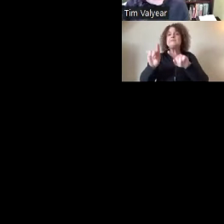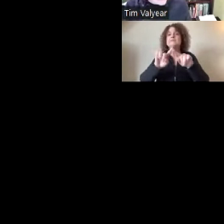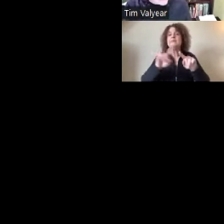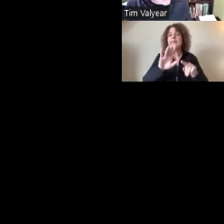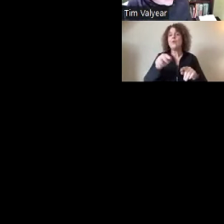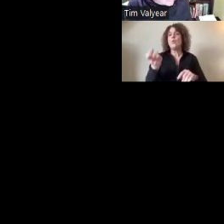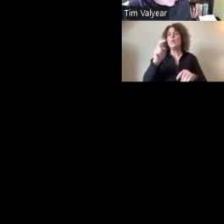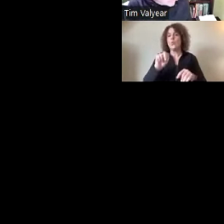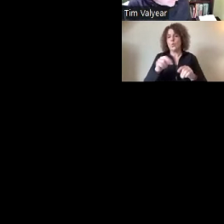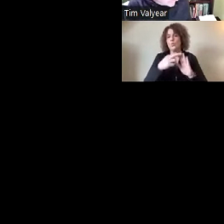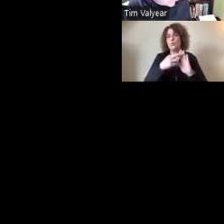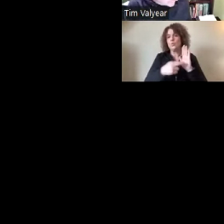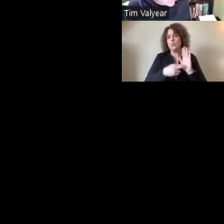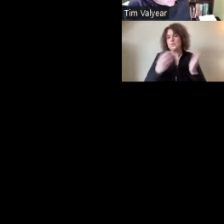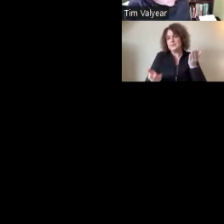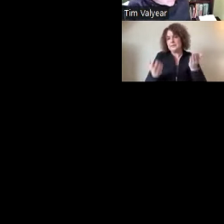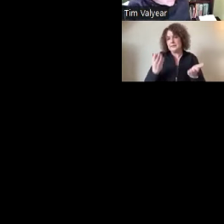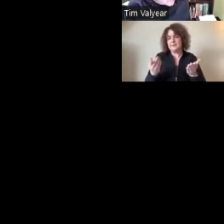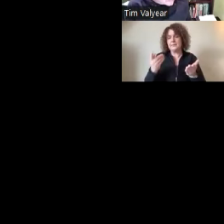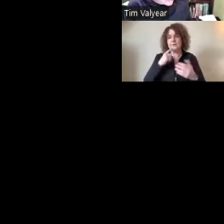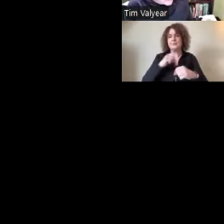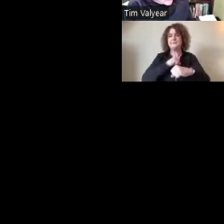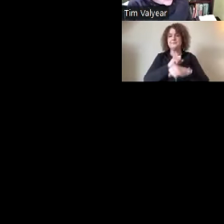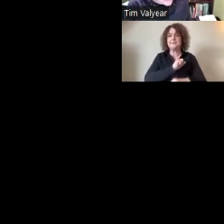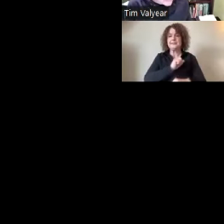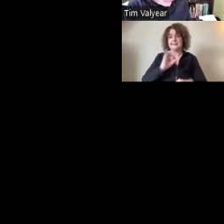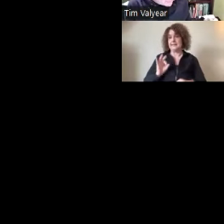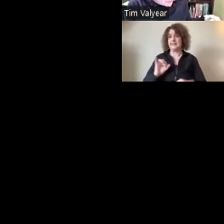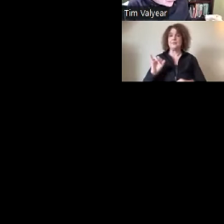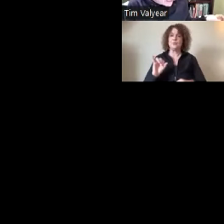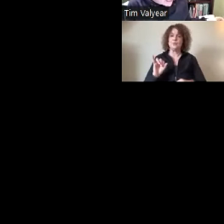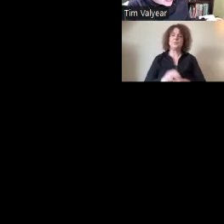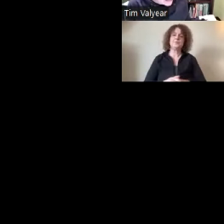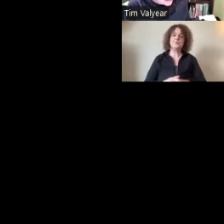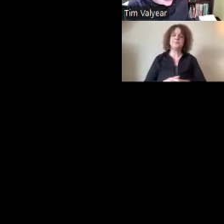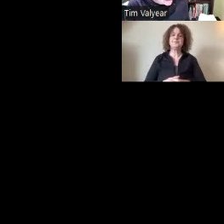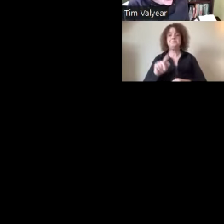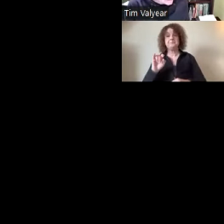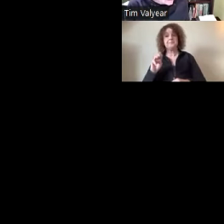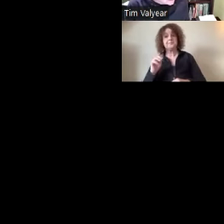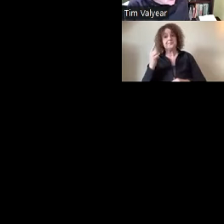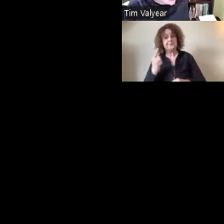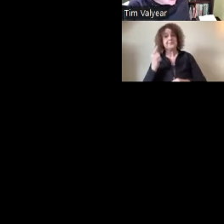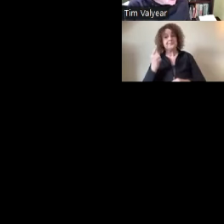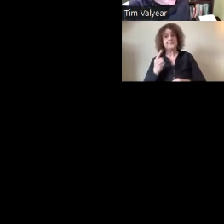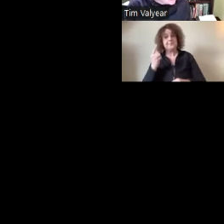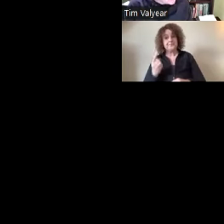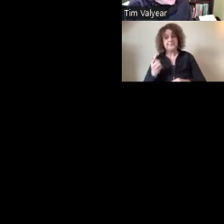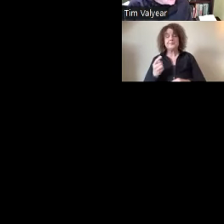decide to wear masks in a taxi. And I wonder if different taxi companies are going to have guidelines for their staff about masking?